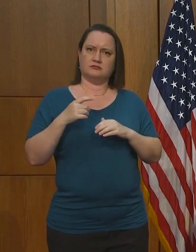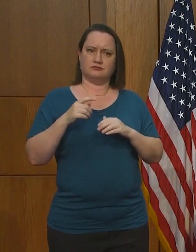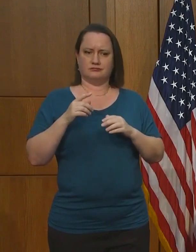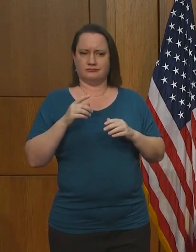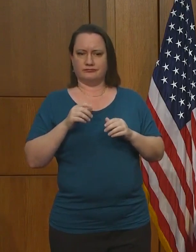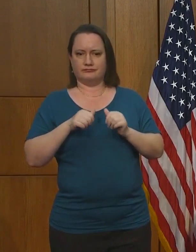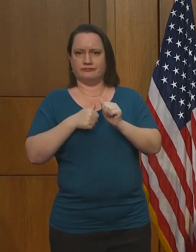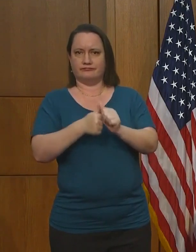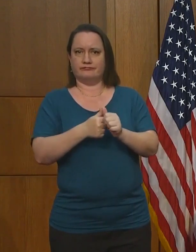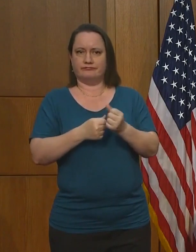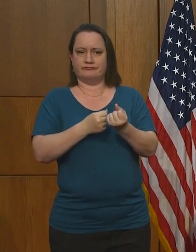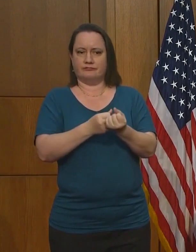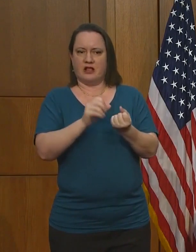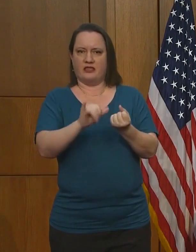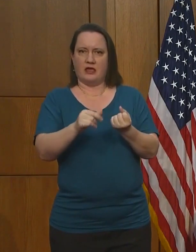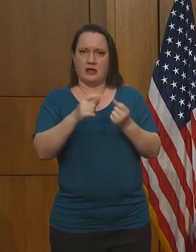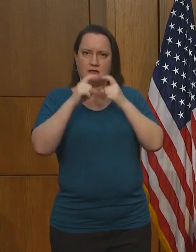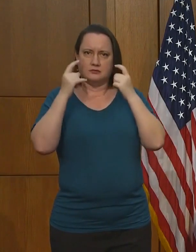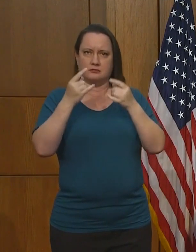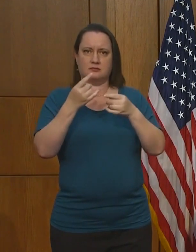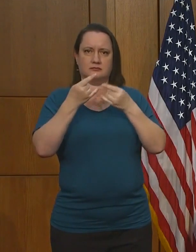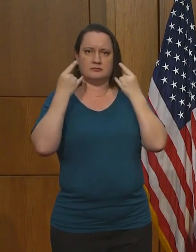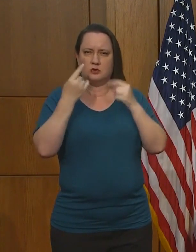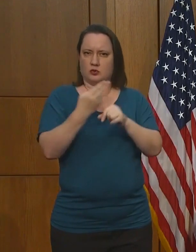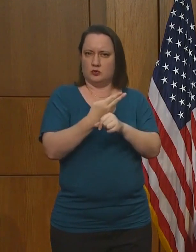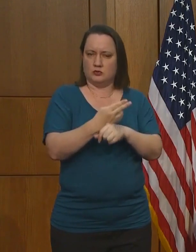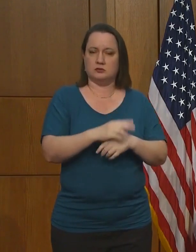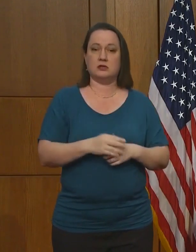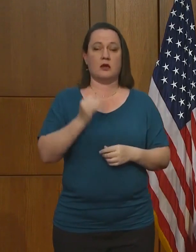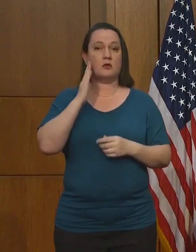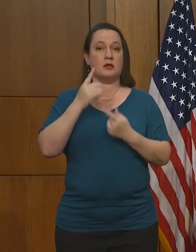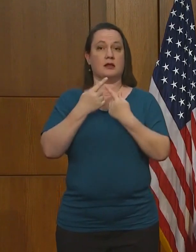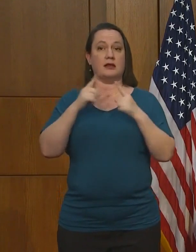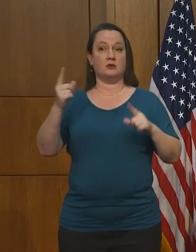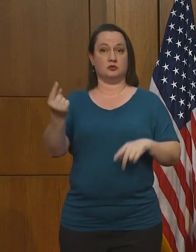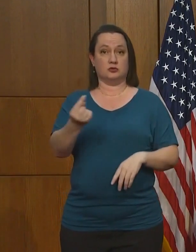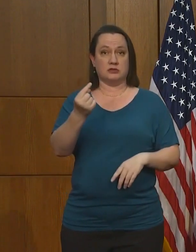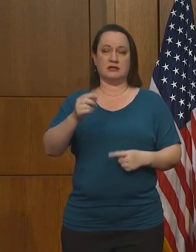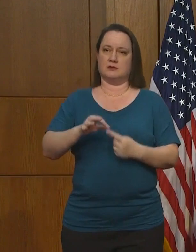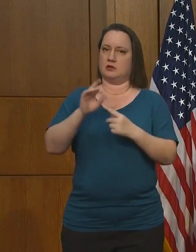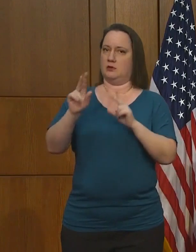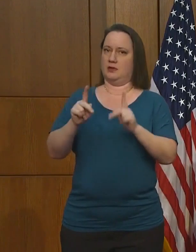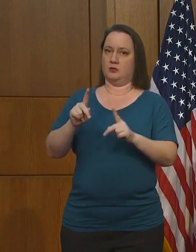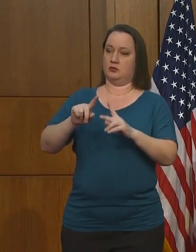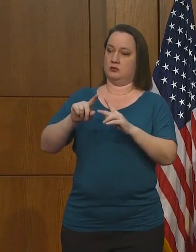ENFORCE THAT- BUT I'LL BE MAKING THAT UP- AND THAT'S WHEN